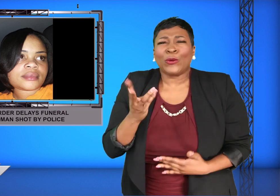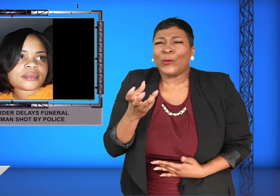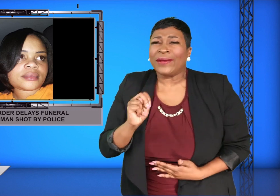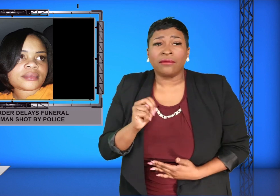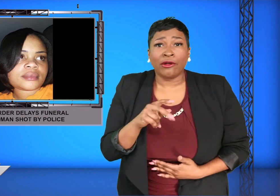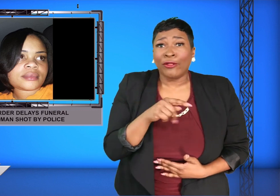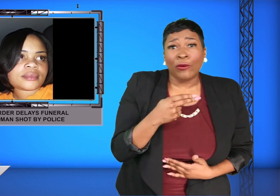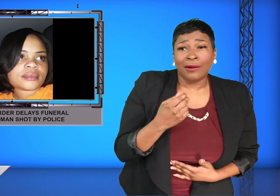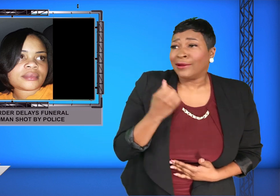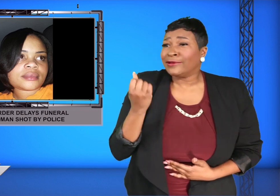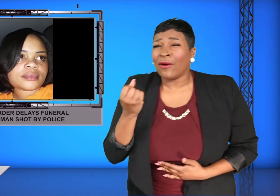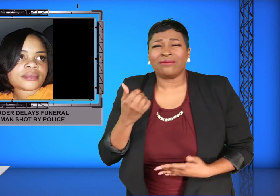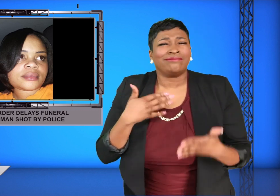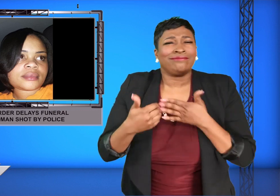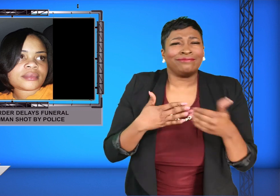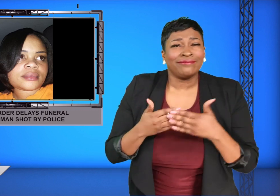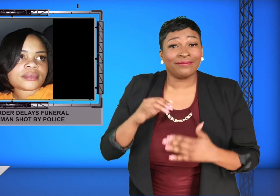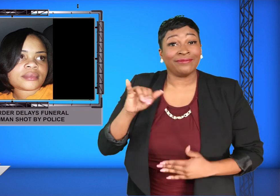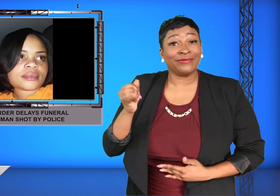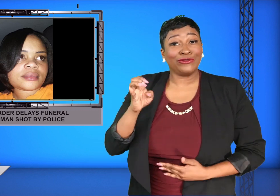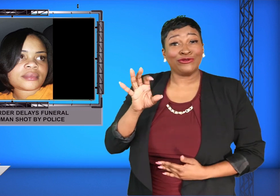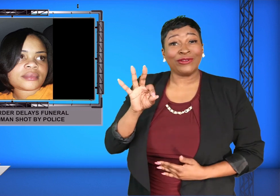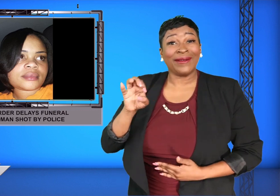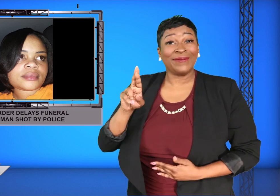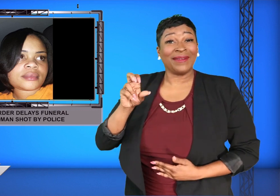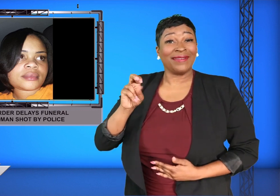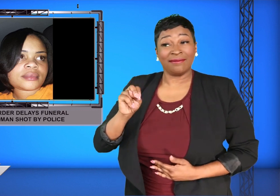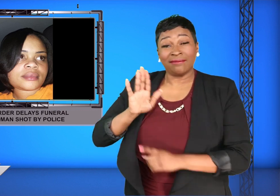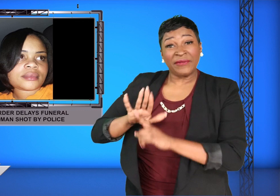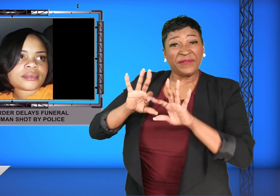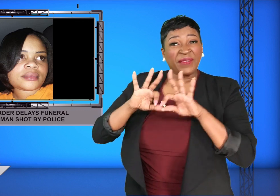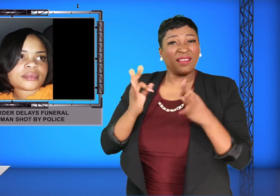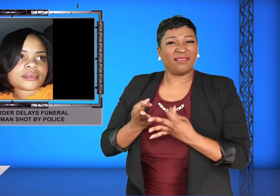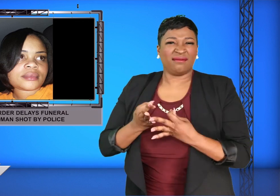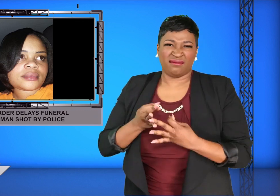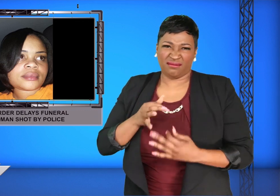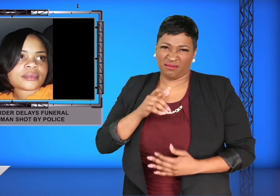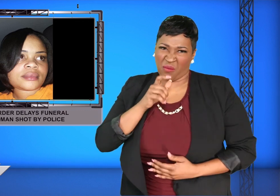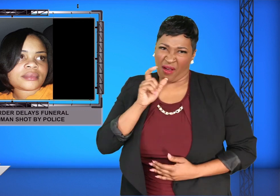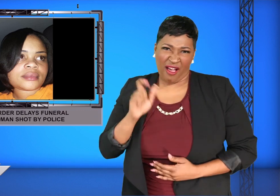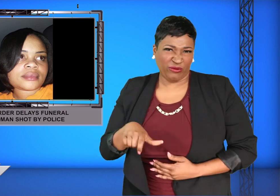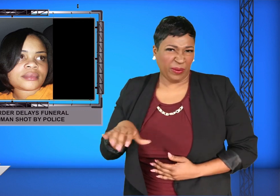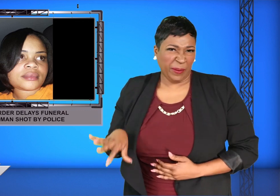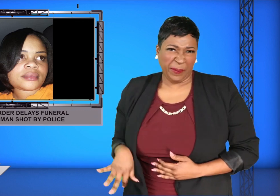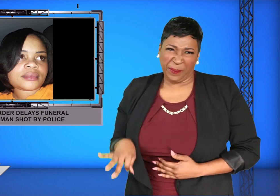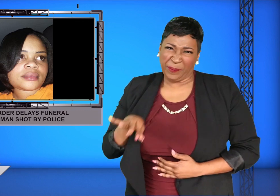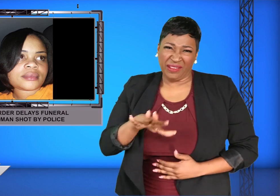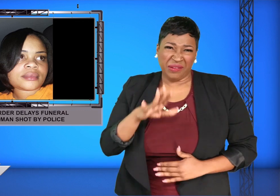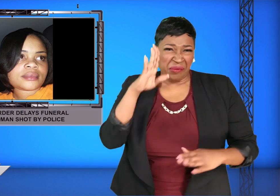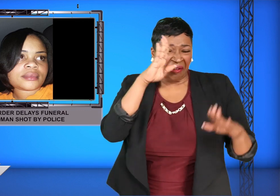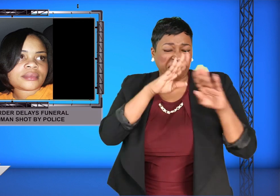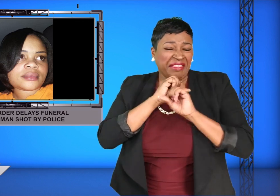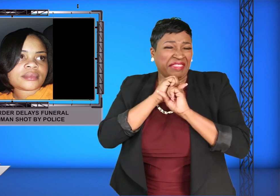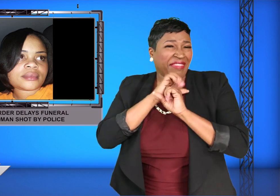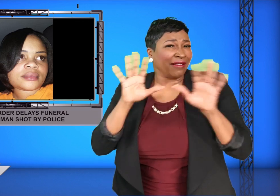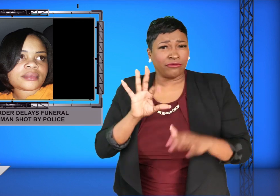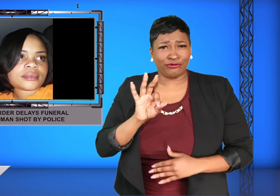Whenever the funeral happens, the Jefferson family won't have to worry about paying for it.